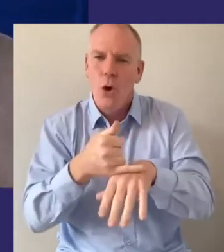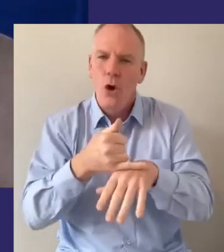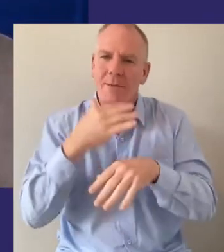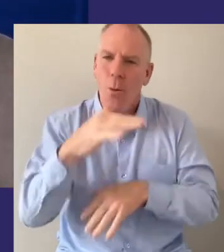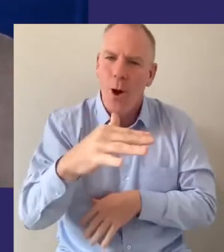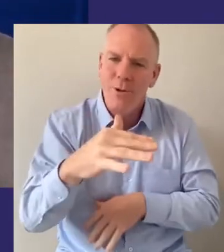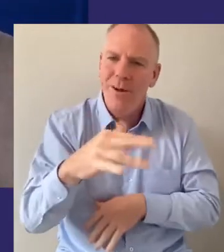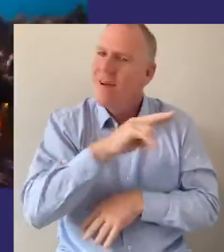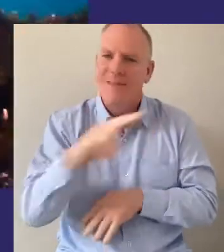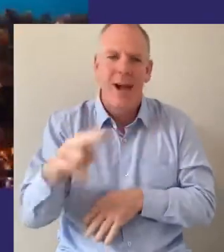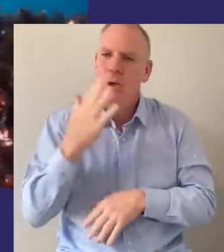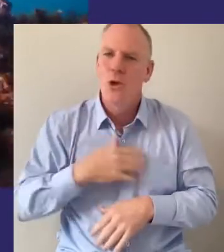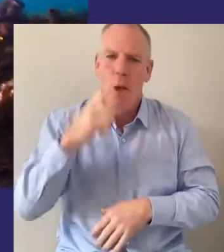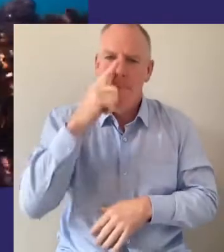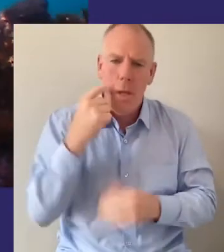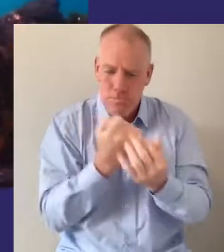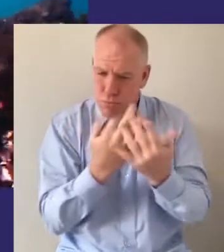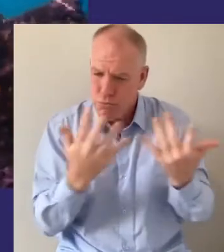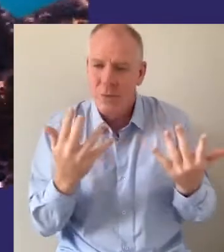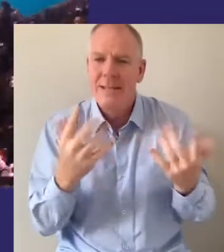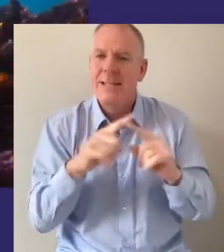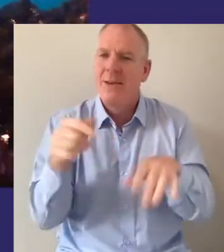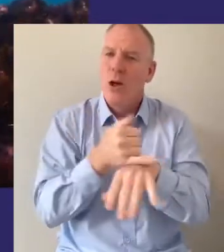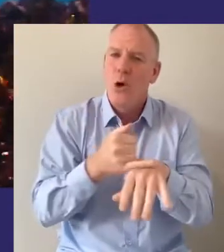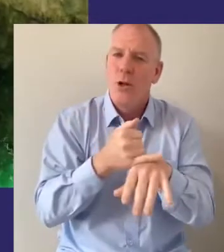not all just blue. There are loads of different colours that tell us about different processes